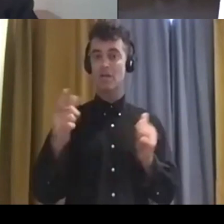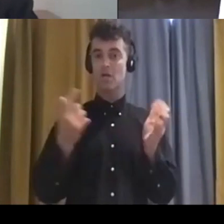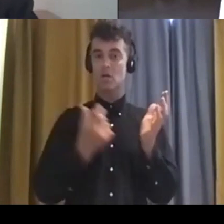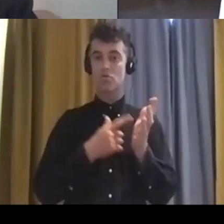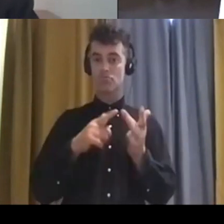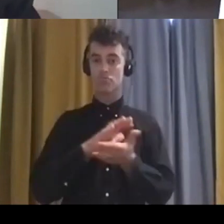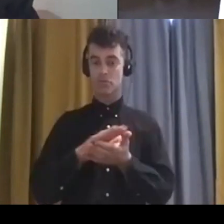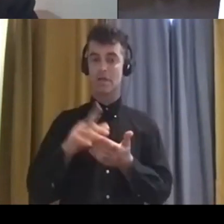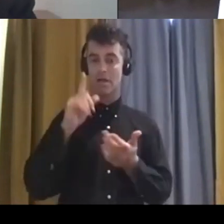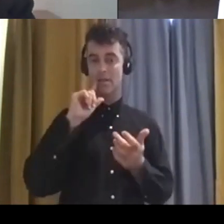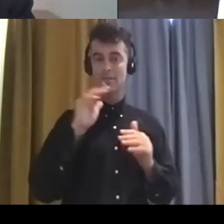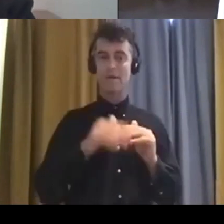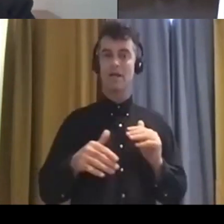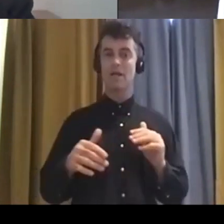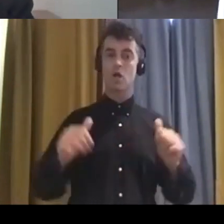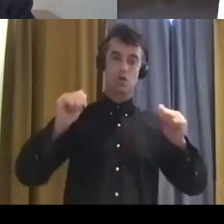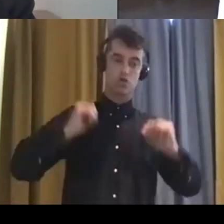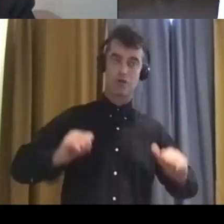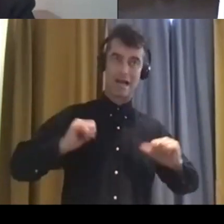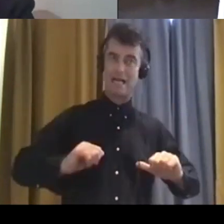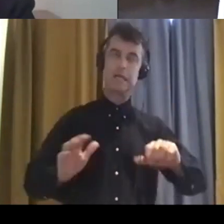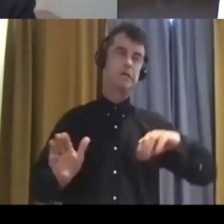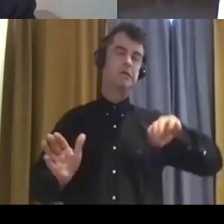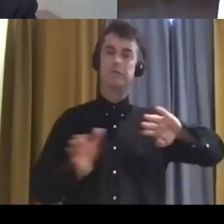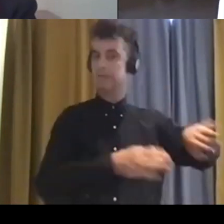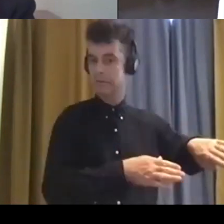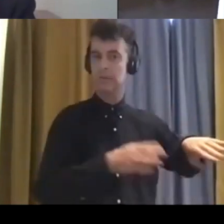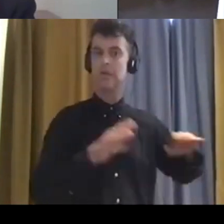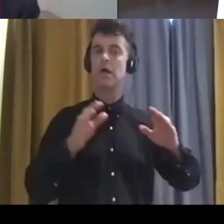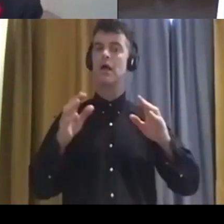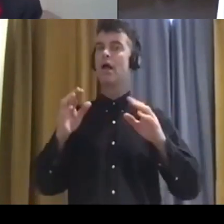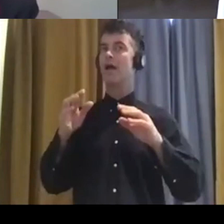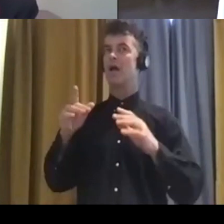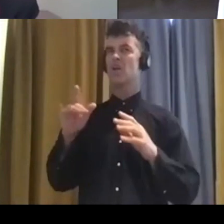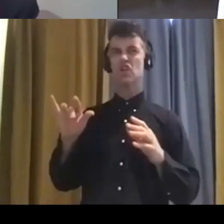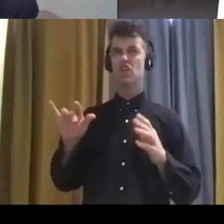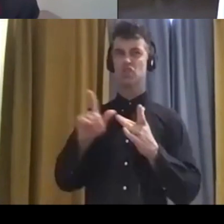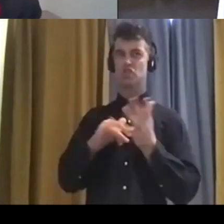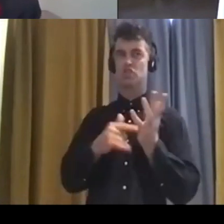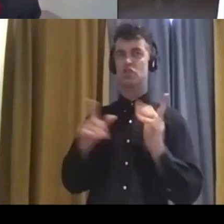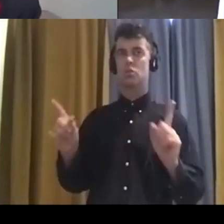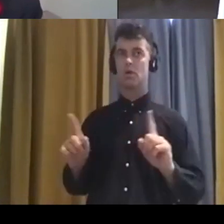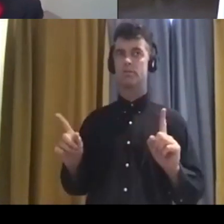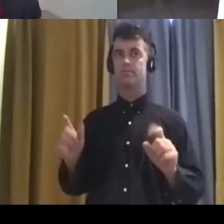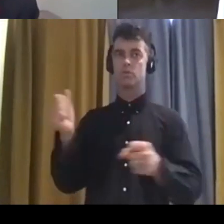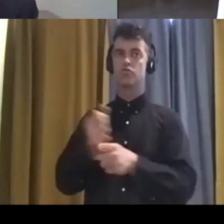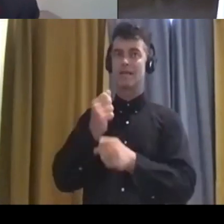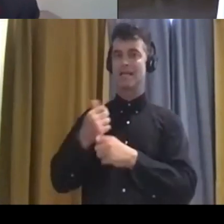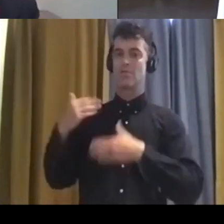about the training necessarily for me as much as even creating processes that remove that